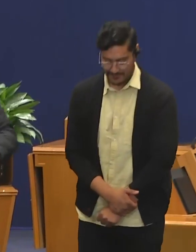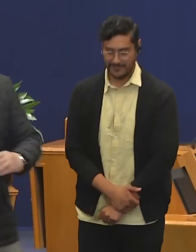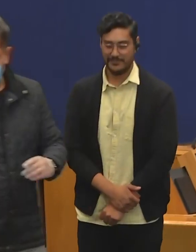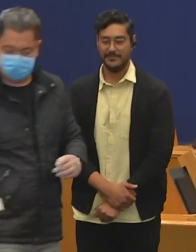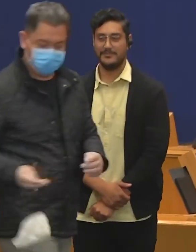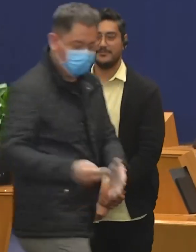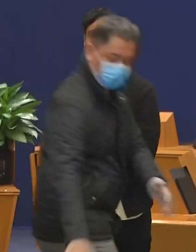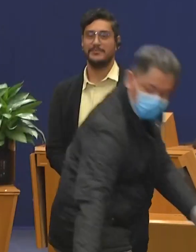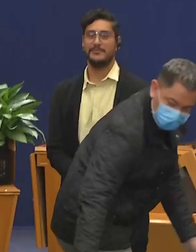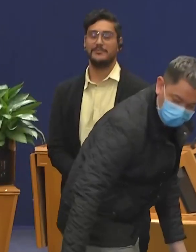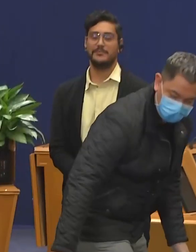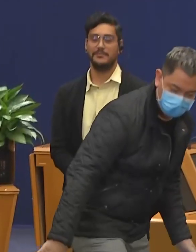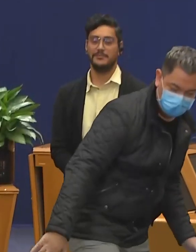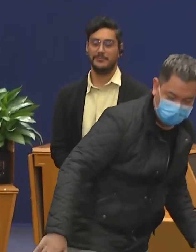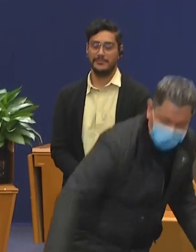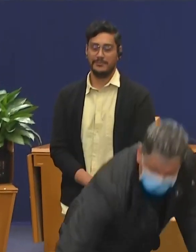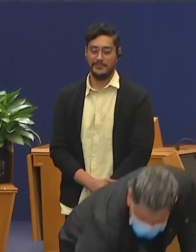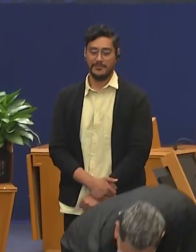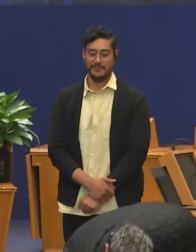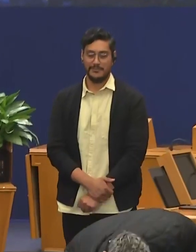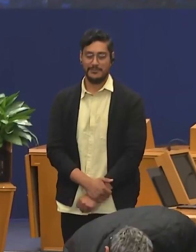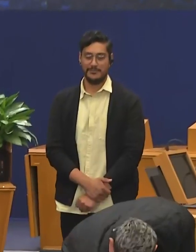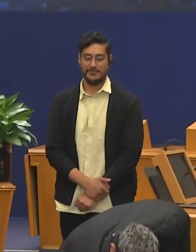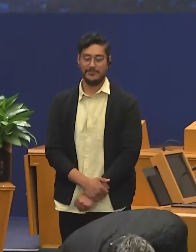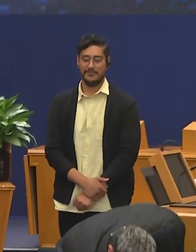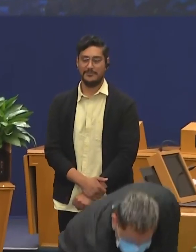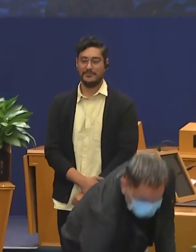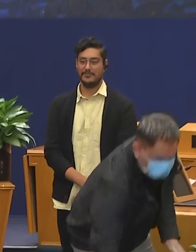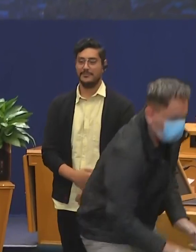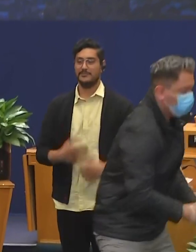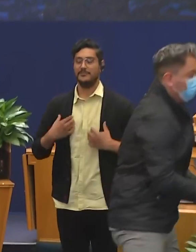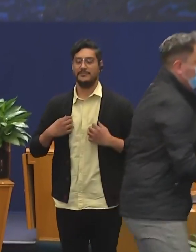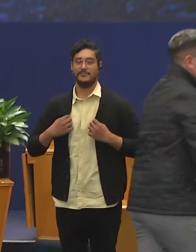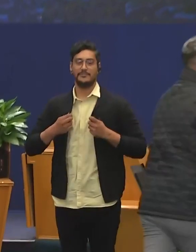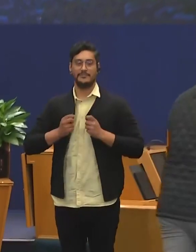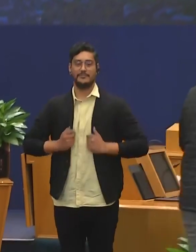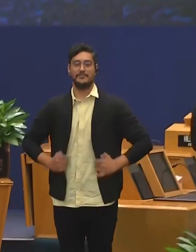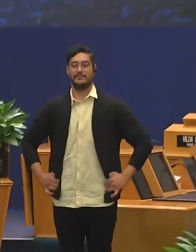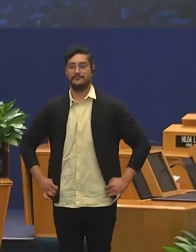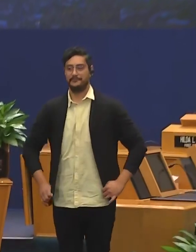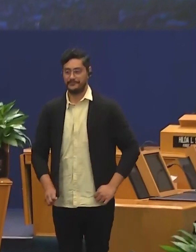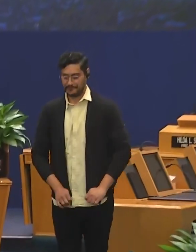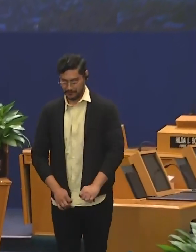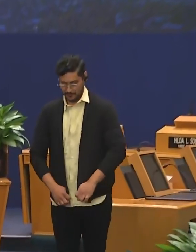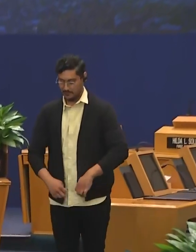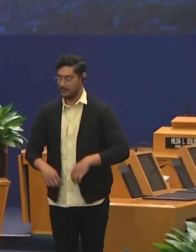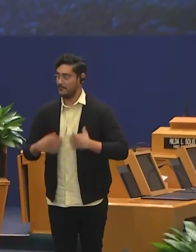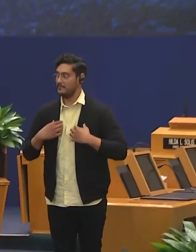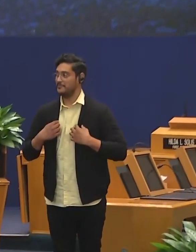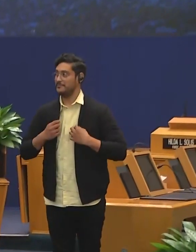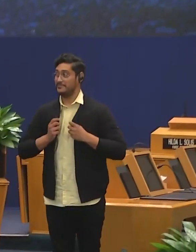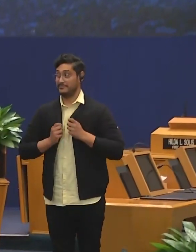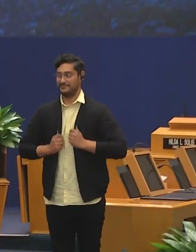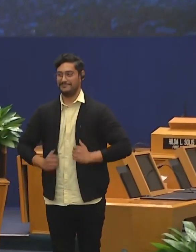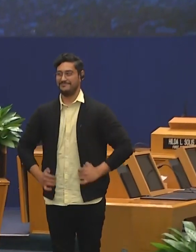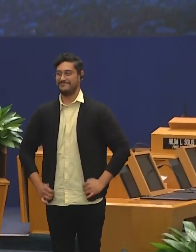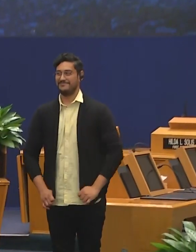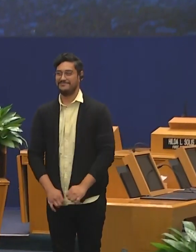YOU MAY WITHDRAW YOUR QUESTION AT ANY TIME BY REPEATING THE ONE ZERO COMMAND. IF YOU'RE USING A SPEAKERPHONE,